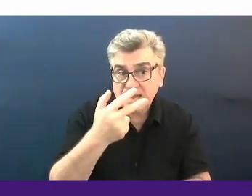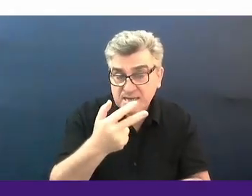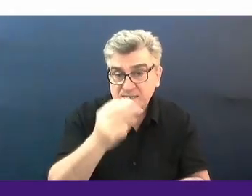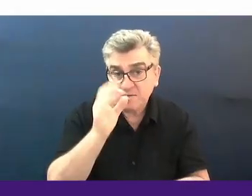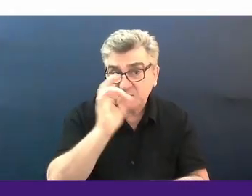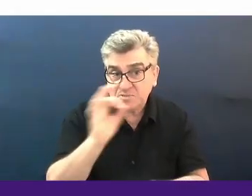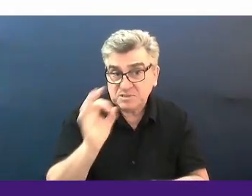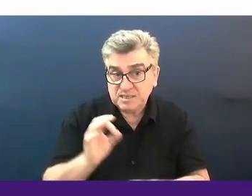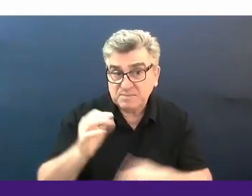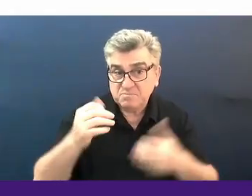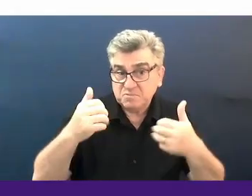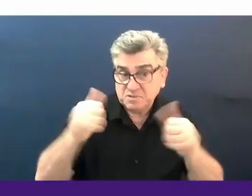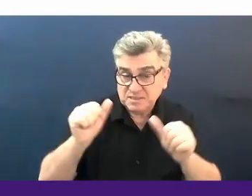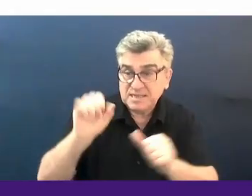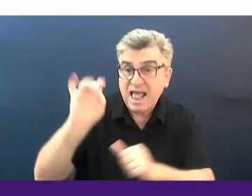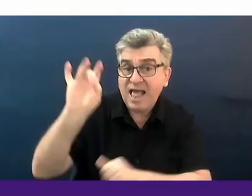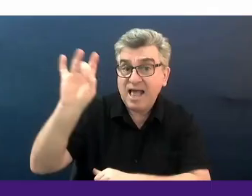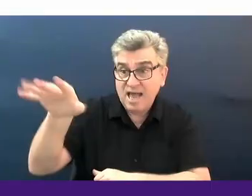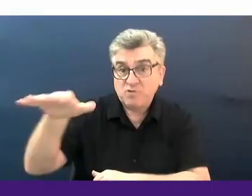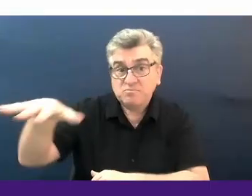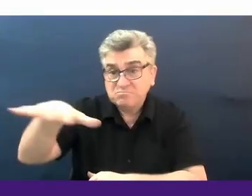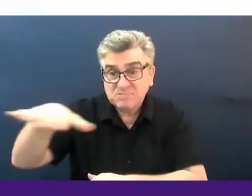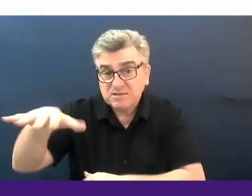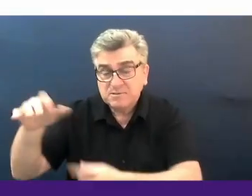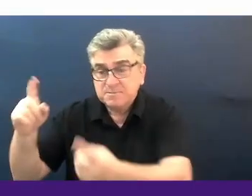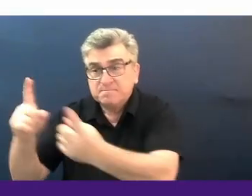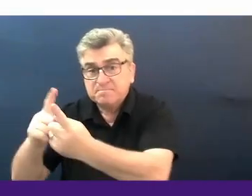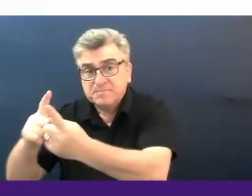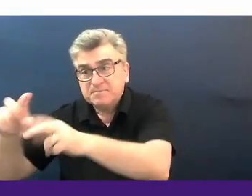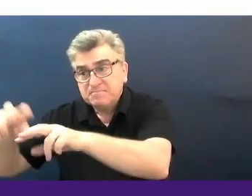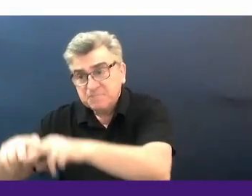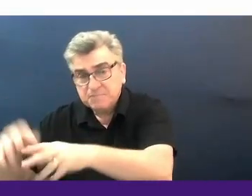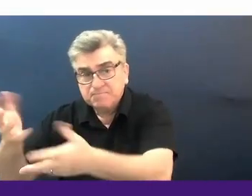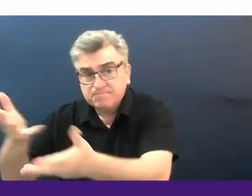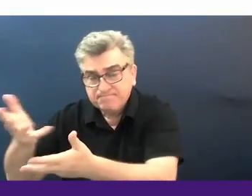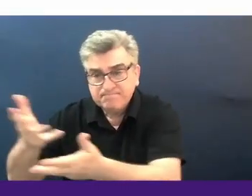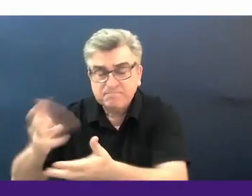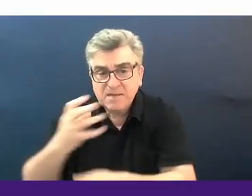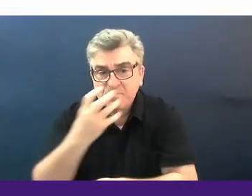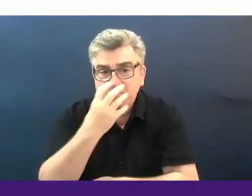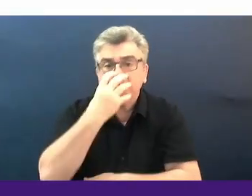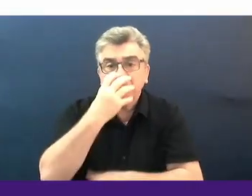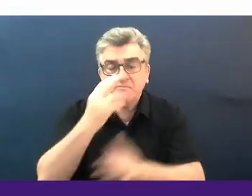Some of these participants used, for example, nitrous oxide through a mask, and some of them